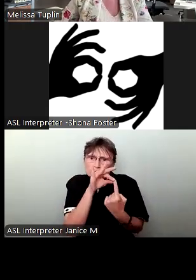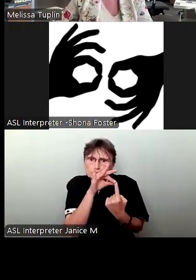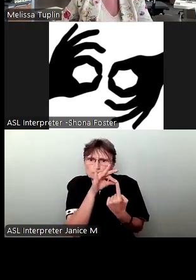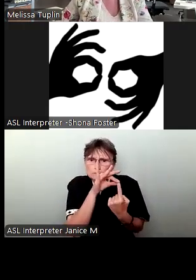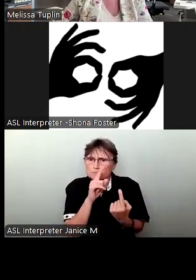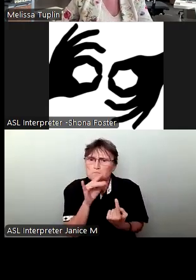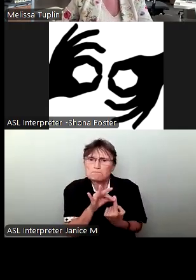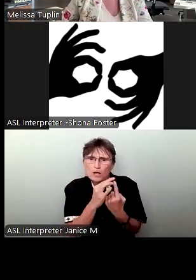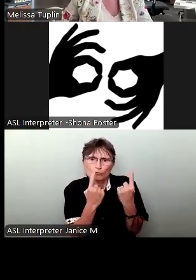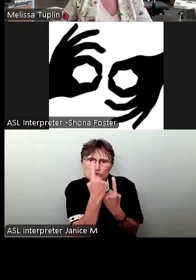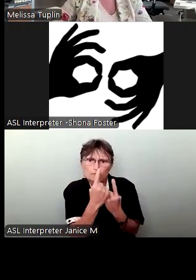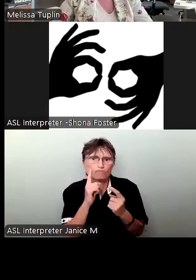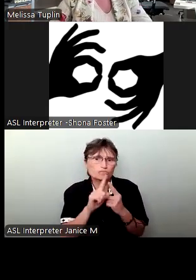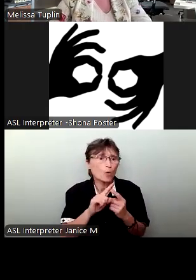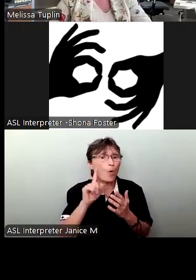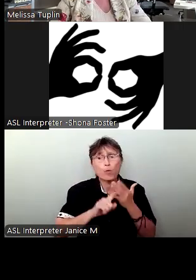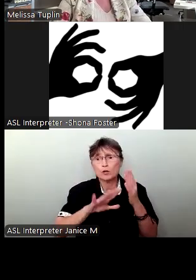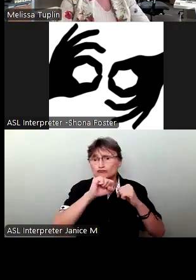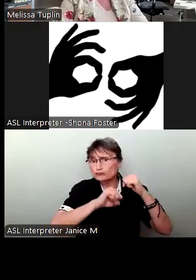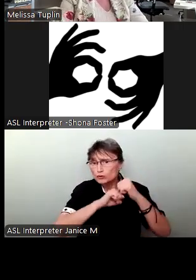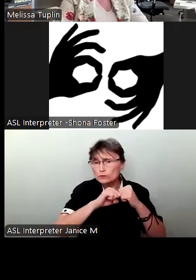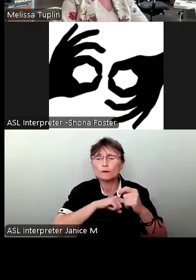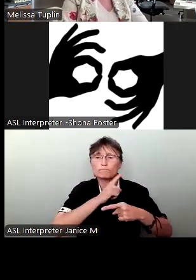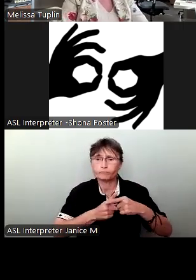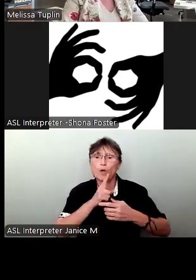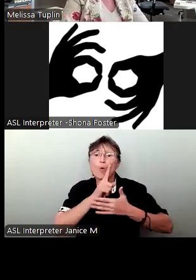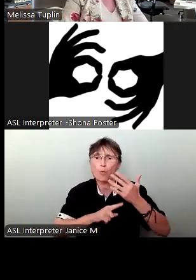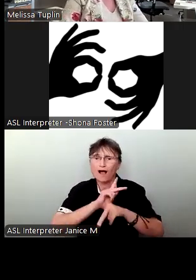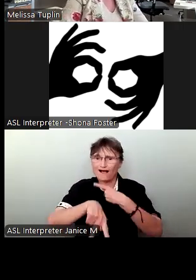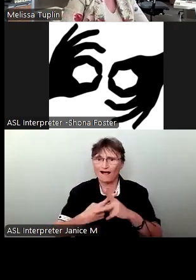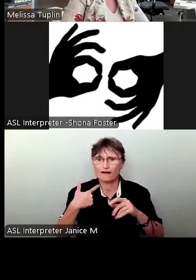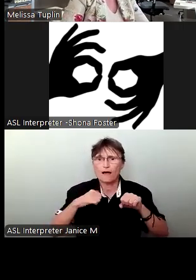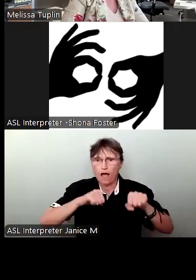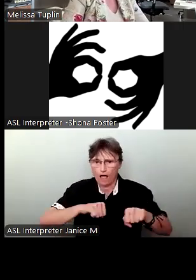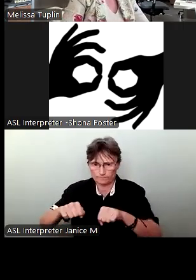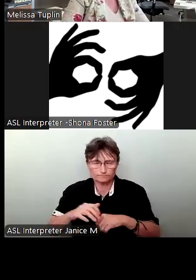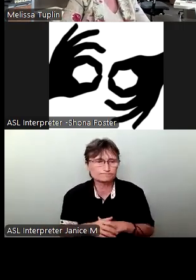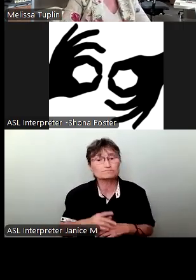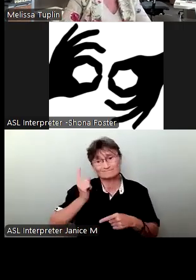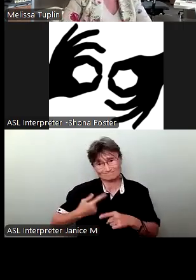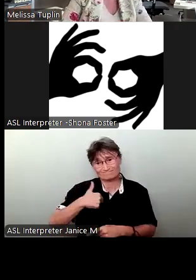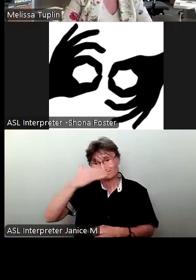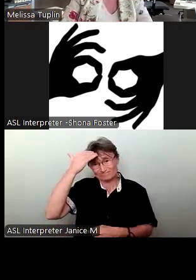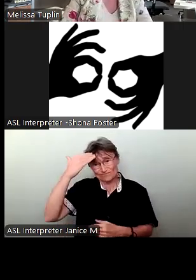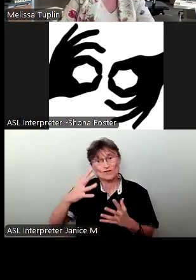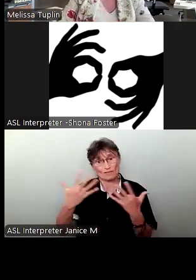and capacity. And we also know that the types of challenges and pressures that organizations face,